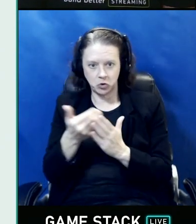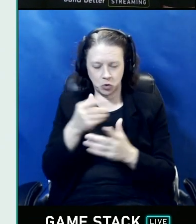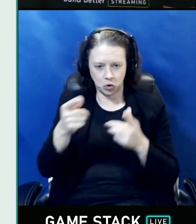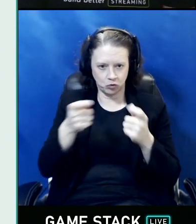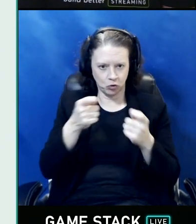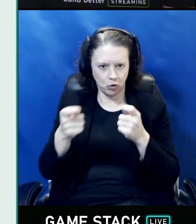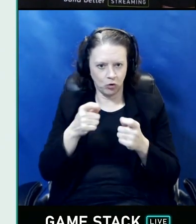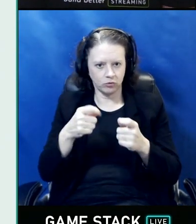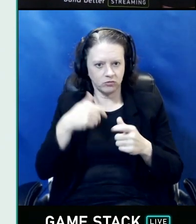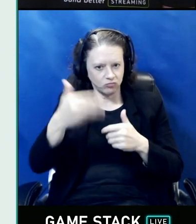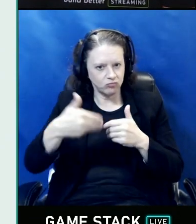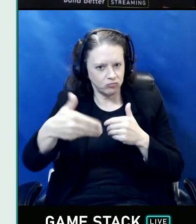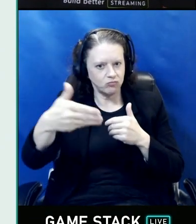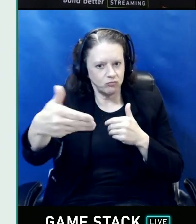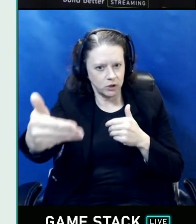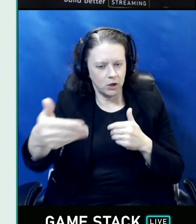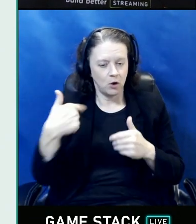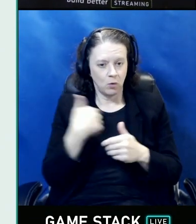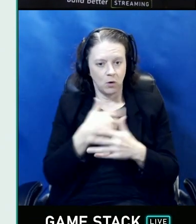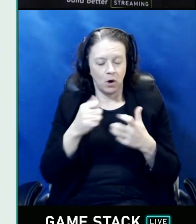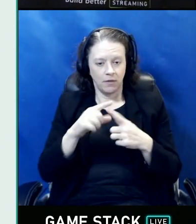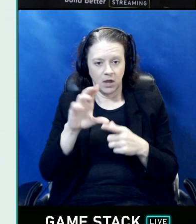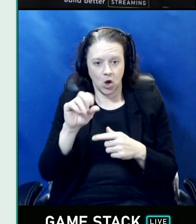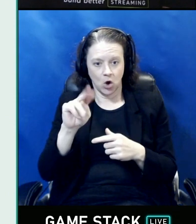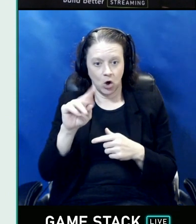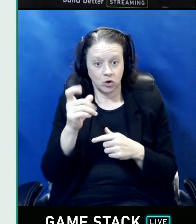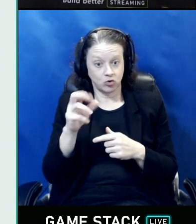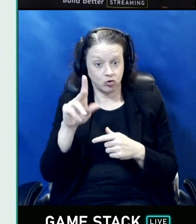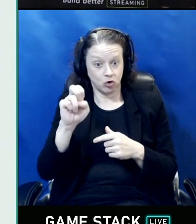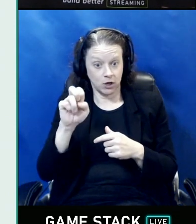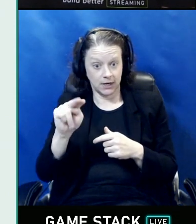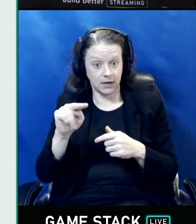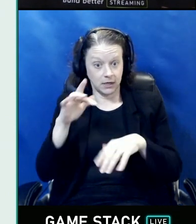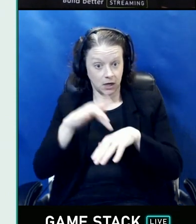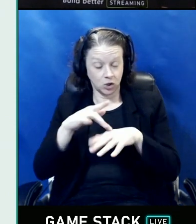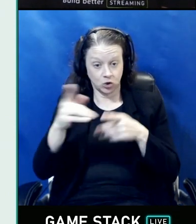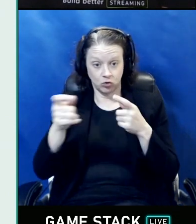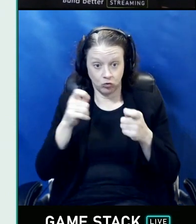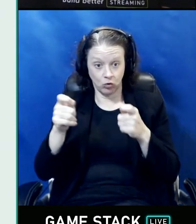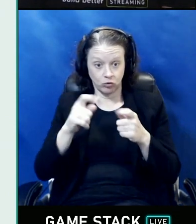the concepts that the game is introducing to you as you're walking through the level.